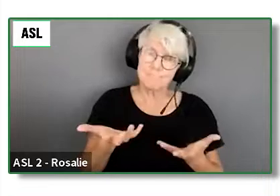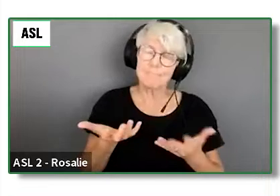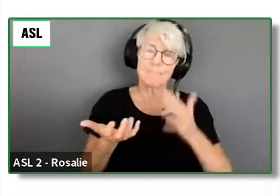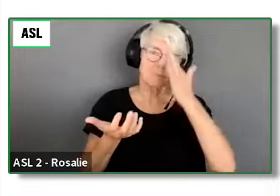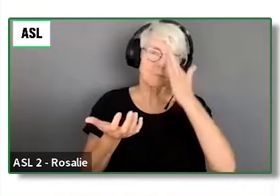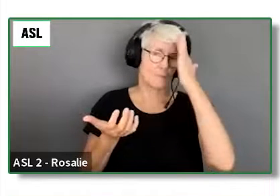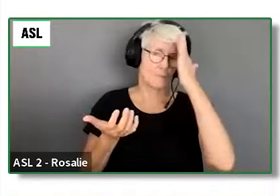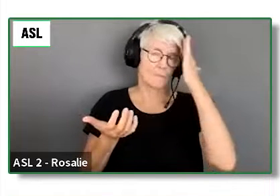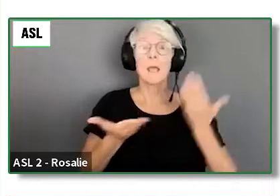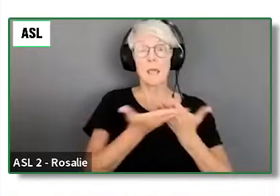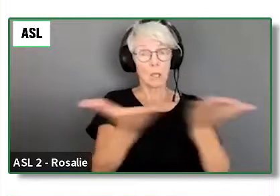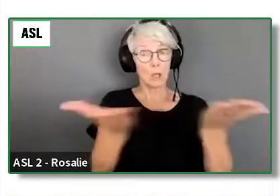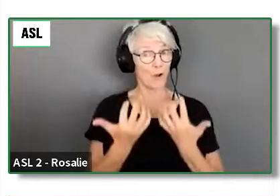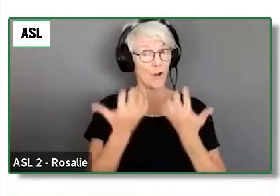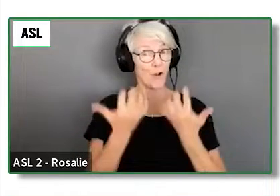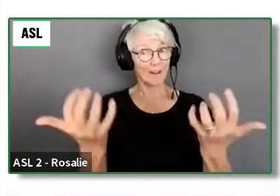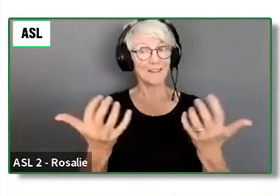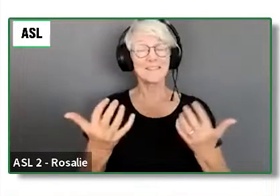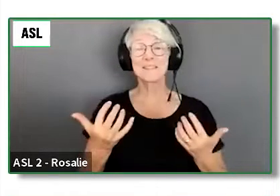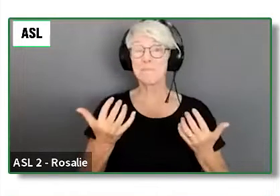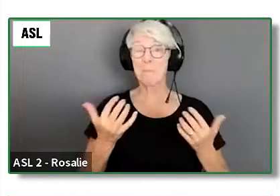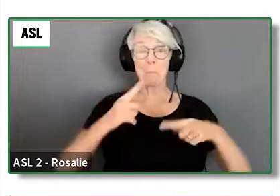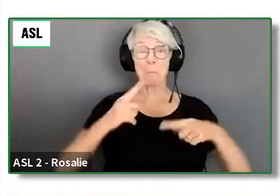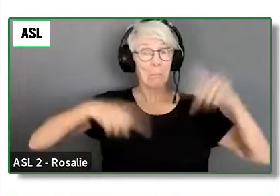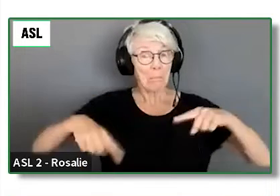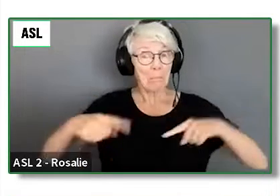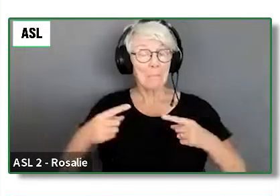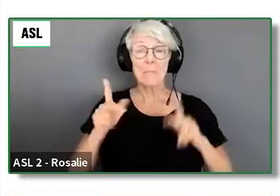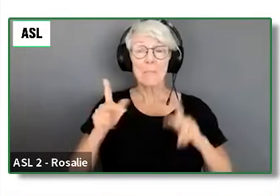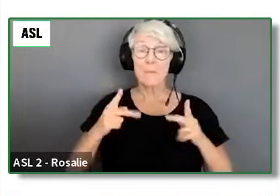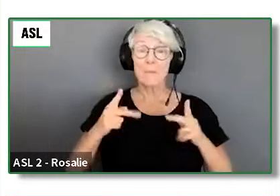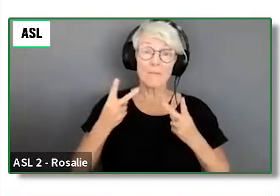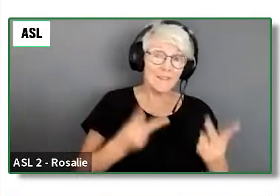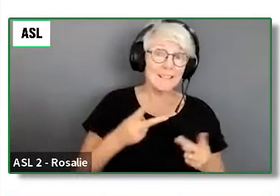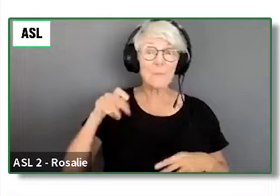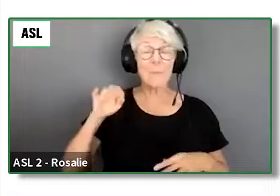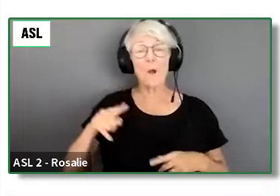there of park users and park personnel attending. So if you feel